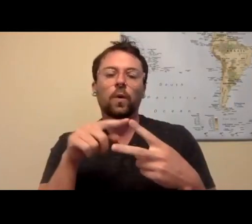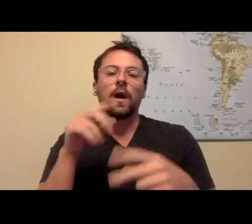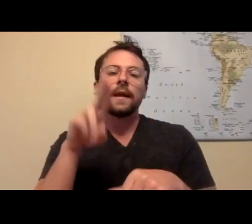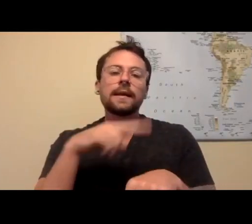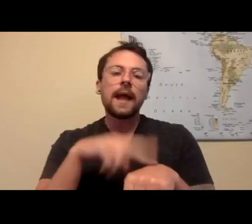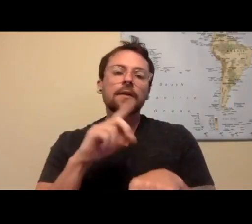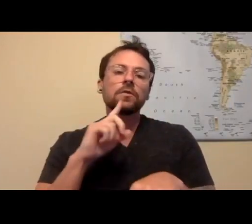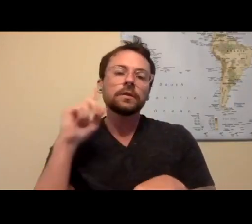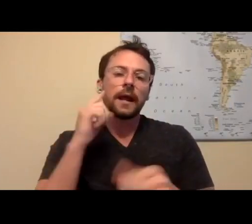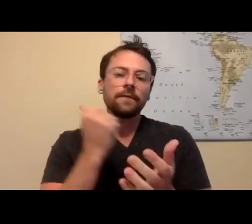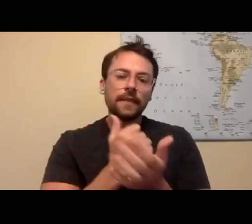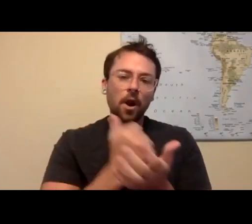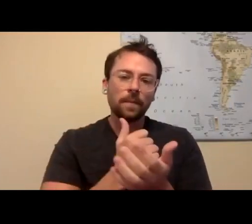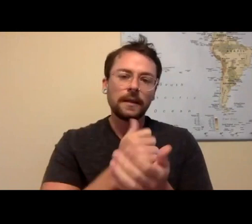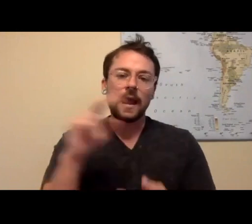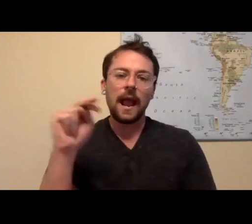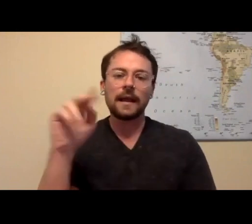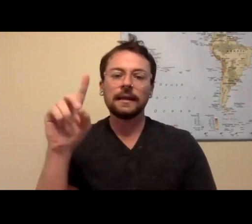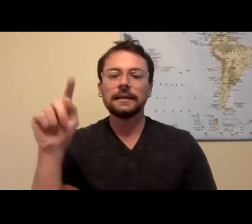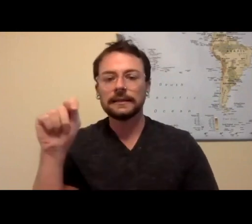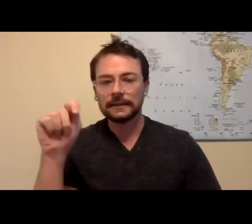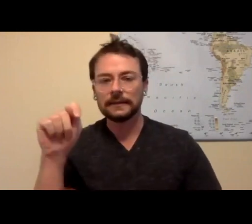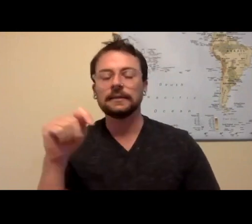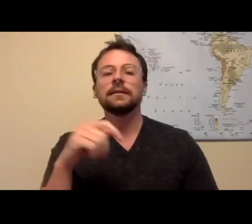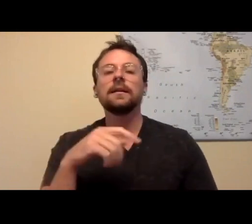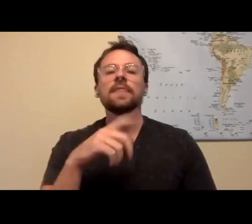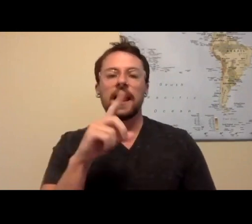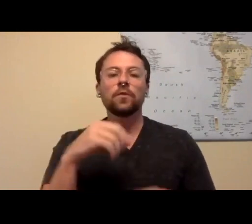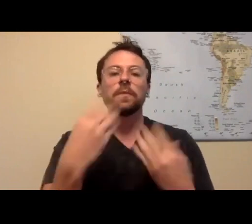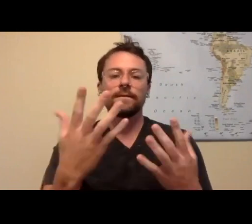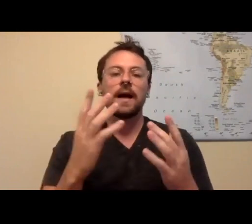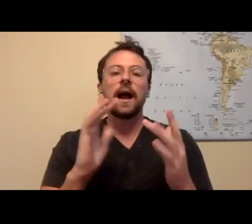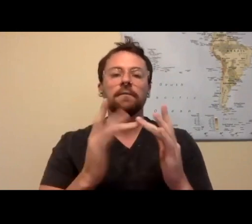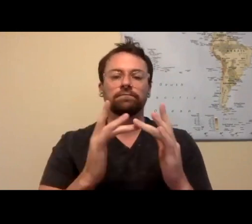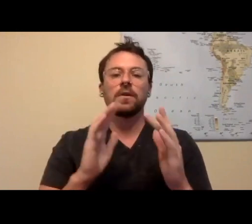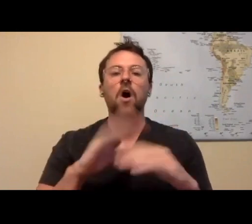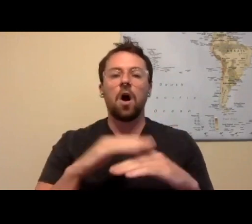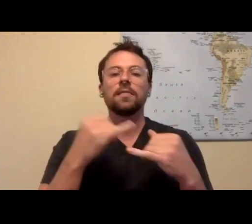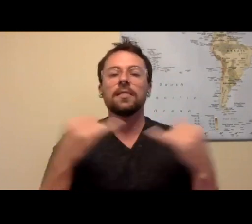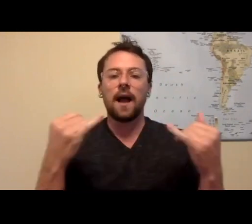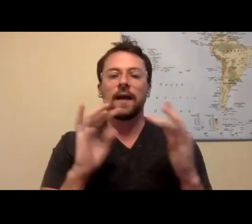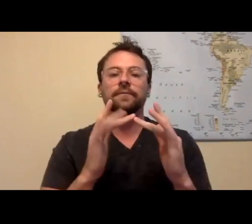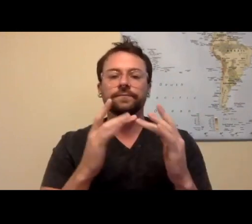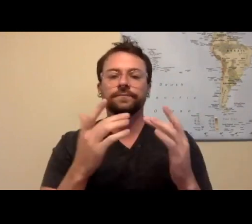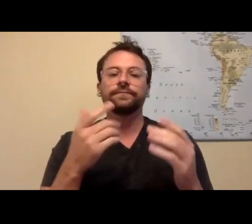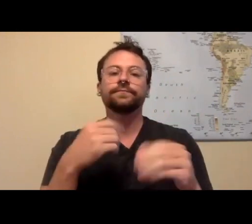> I am not sure about the therapist under 18s.